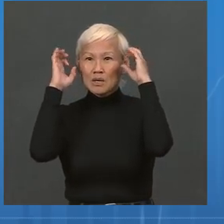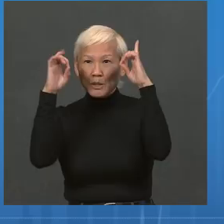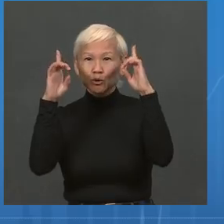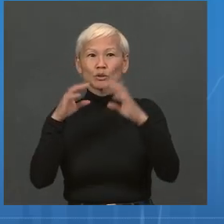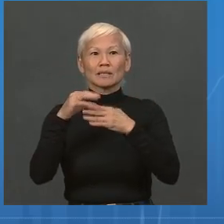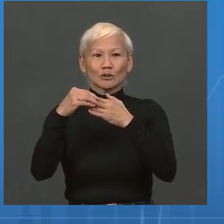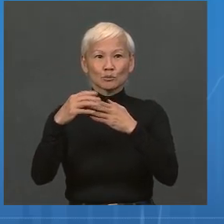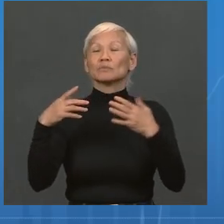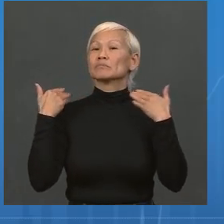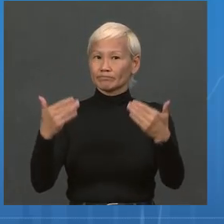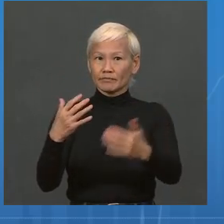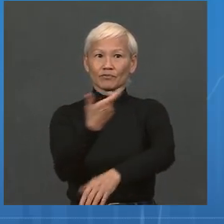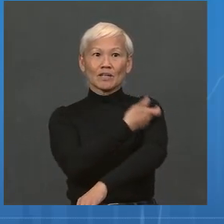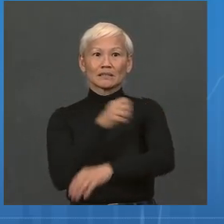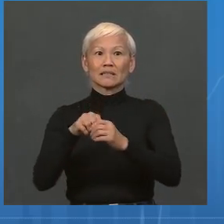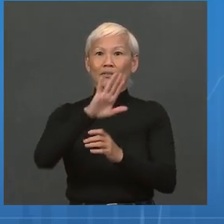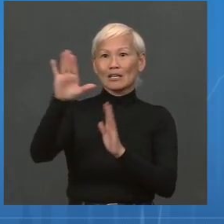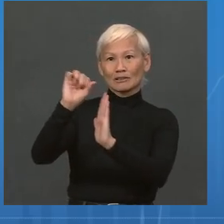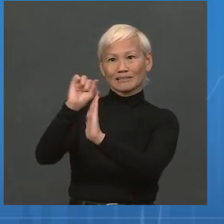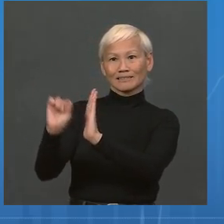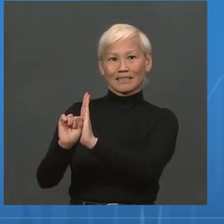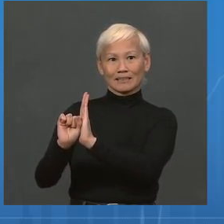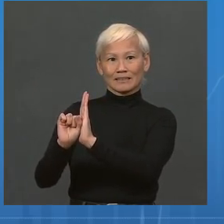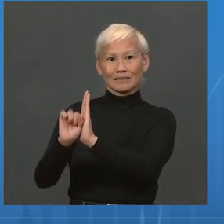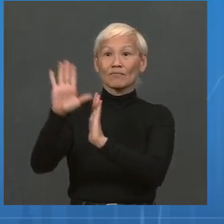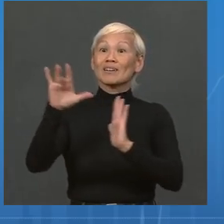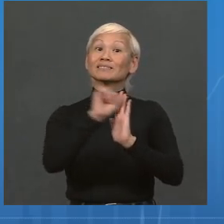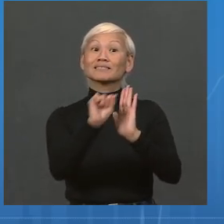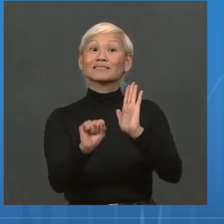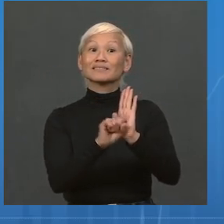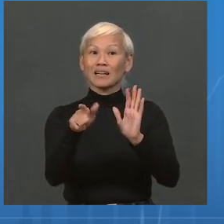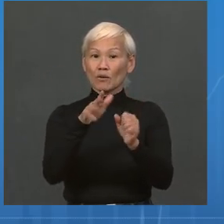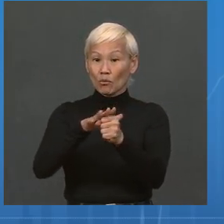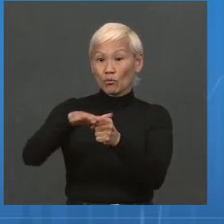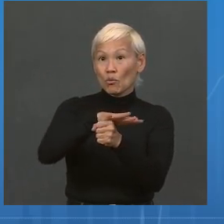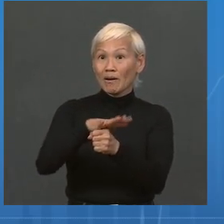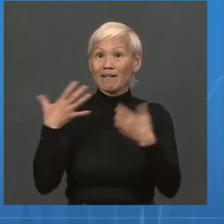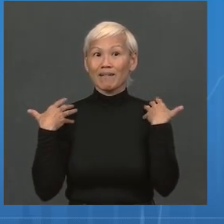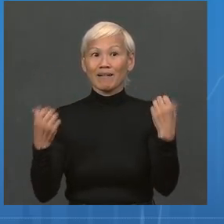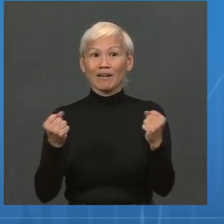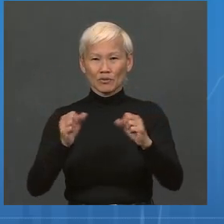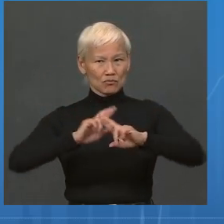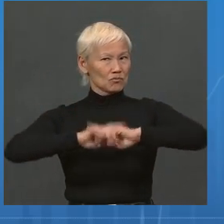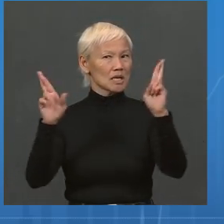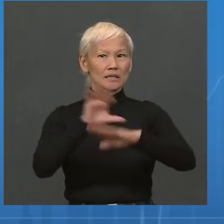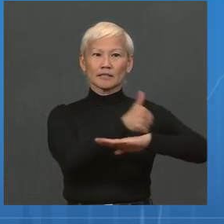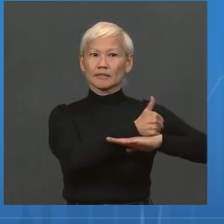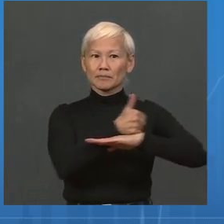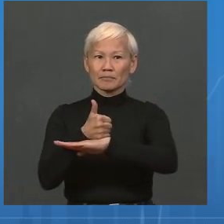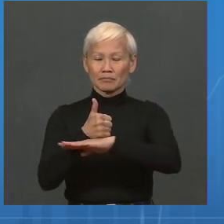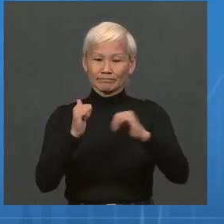State and local health departments are planning to launch thousands of community-based clinics, including at youth sporting events,